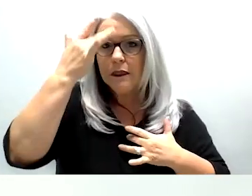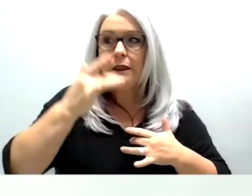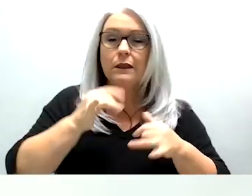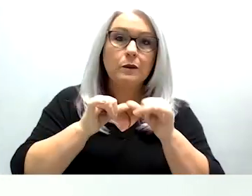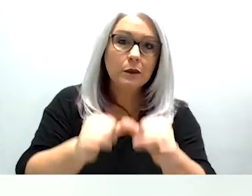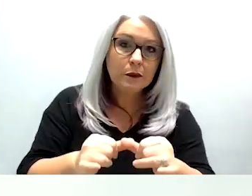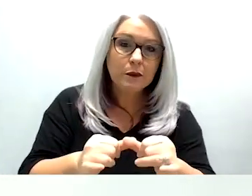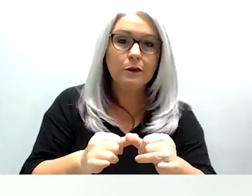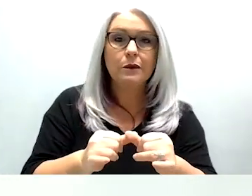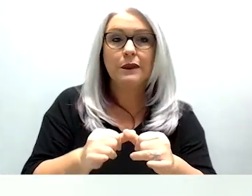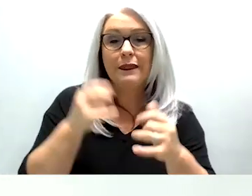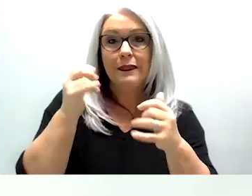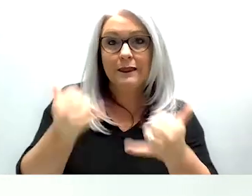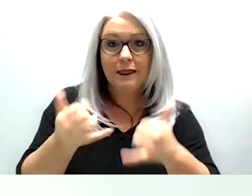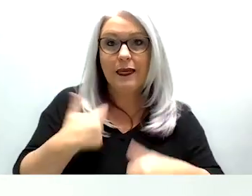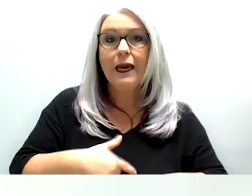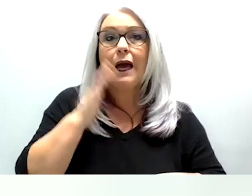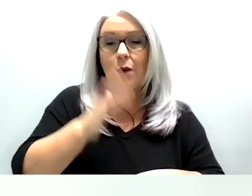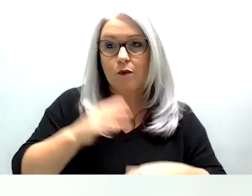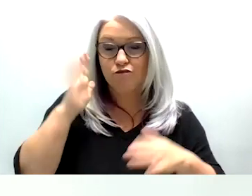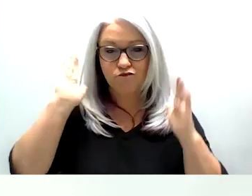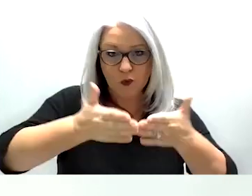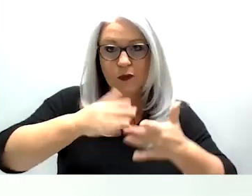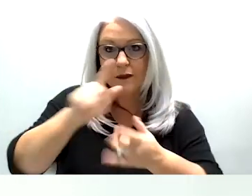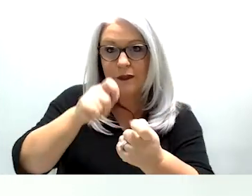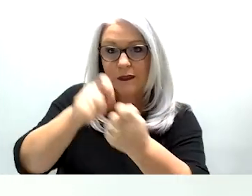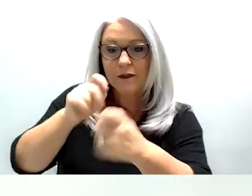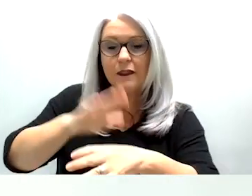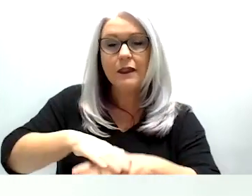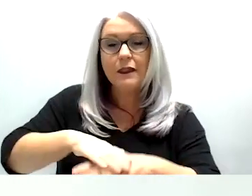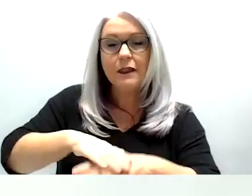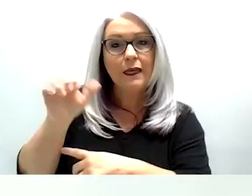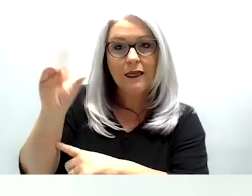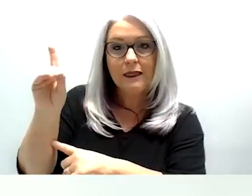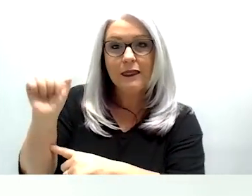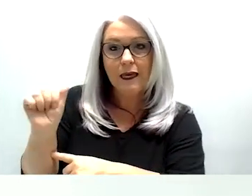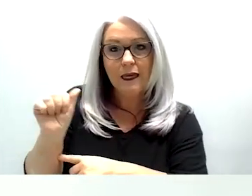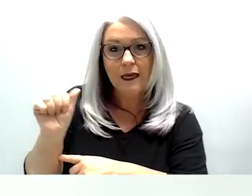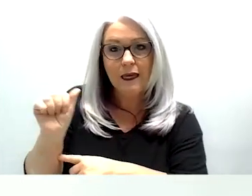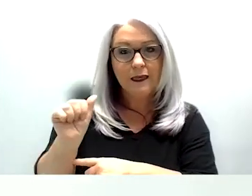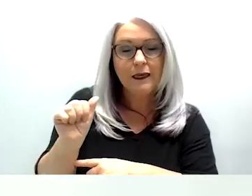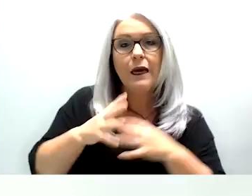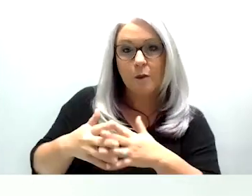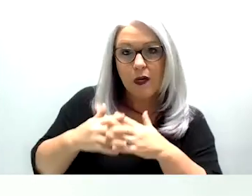focus specifically on the Americans with Disabilities Act. The ADA. Which you may have heard of. Which is a Federal